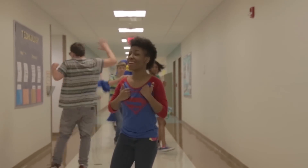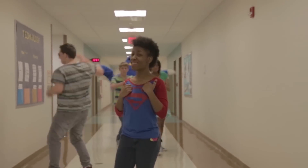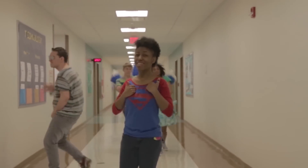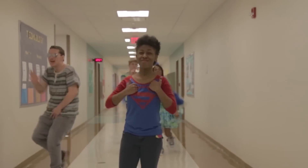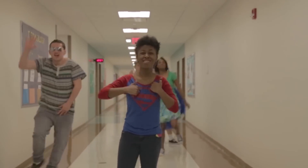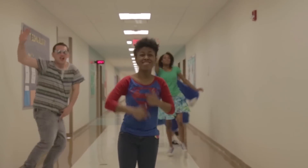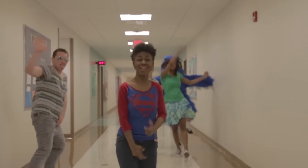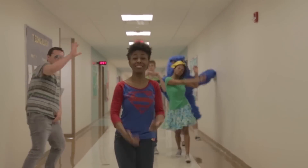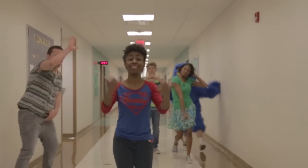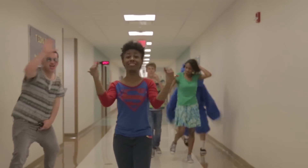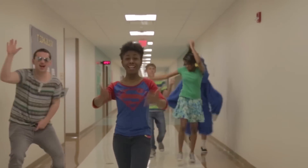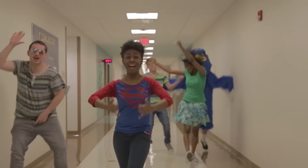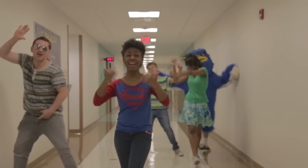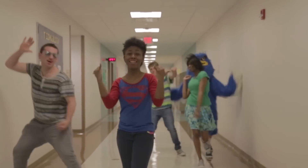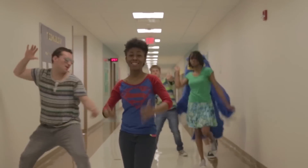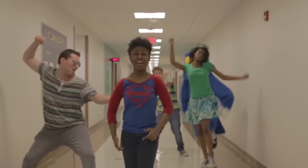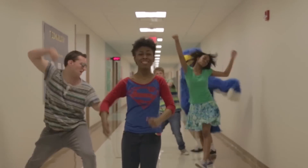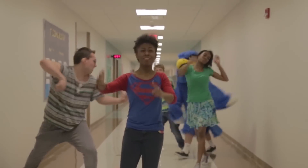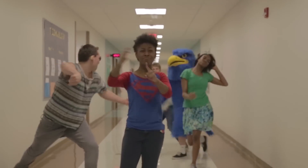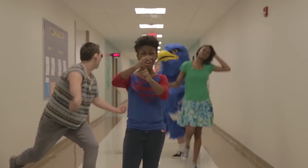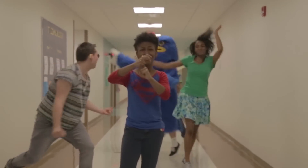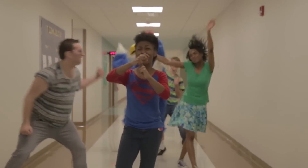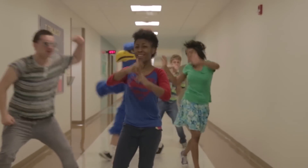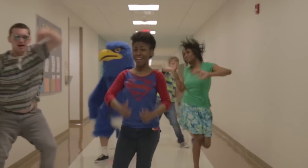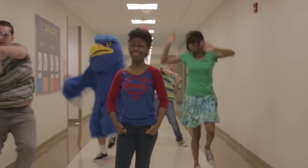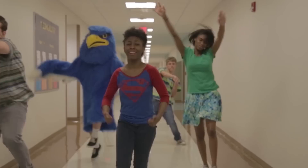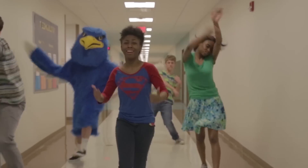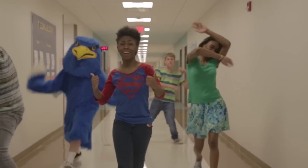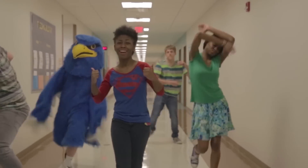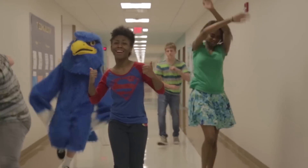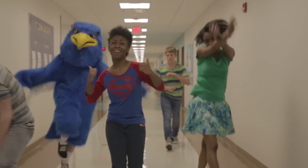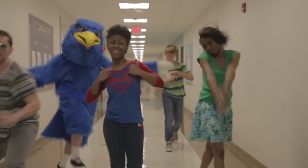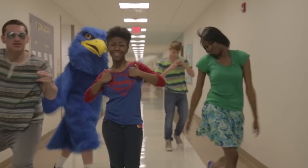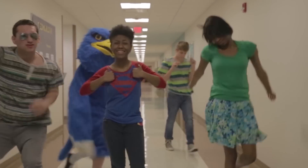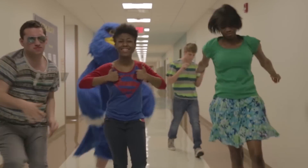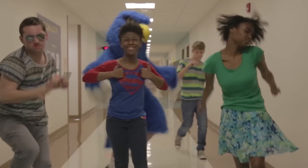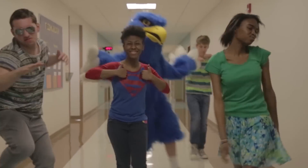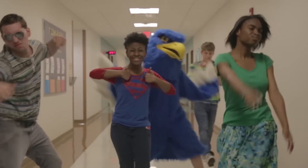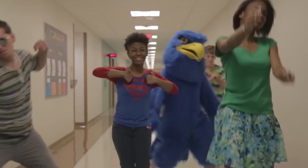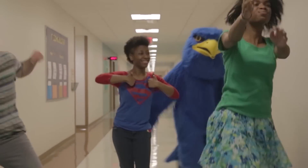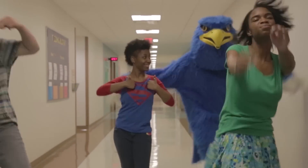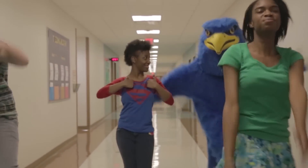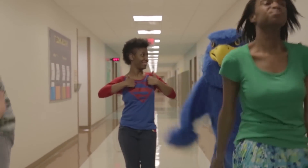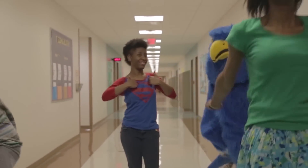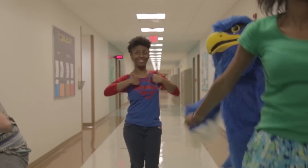My li-i-i-ife Oo-o-o-o-oo